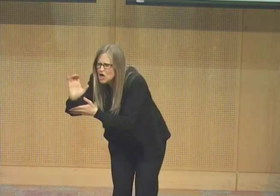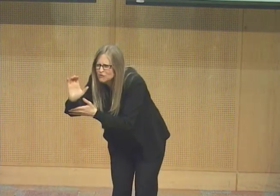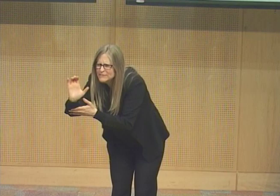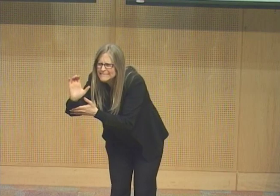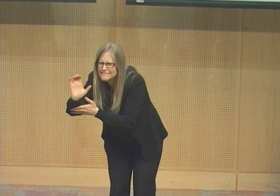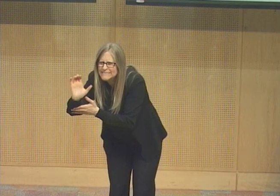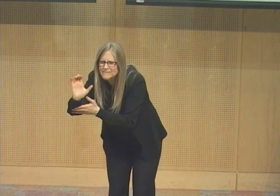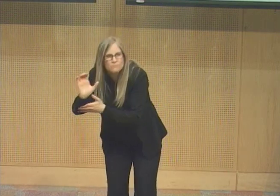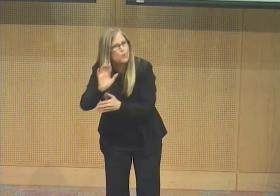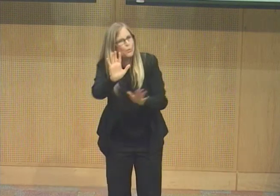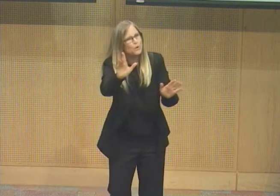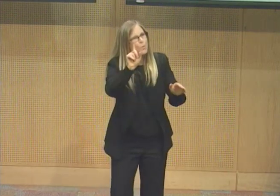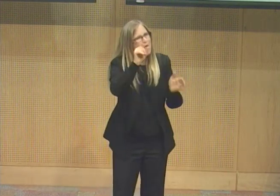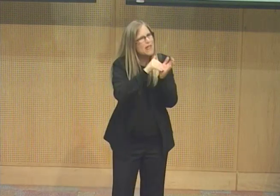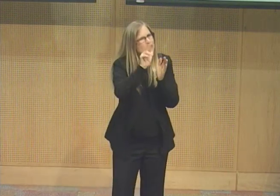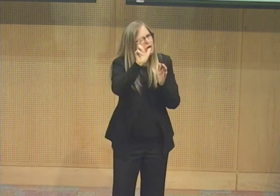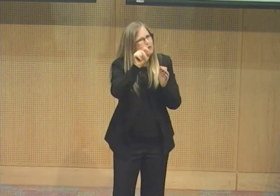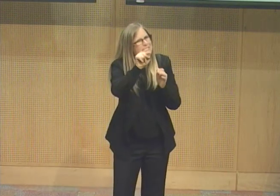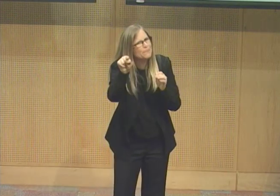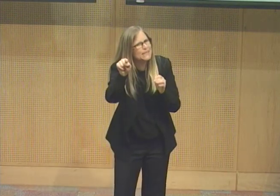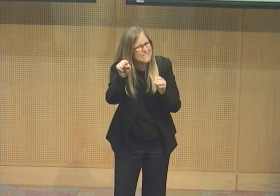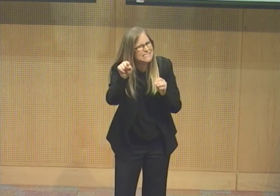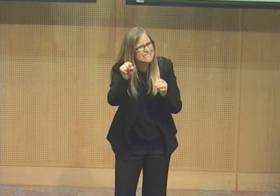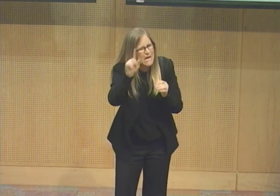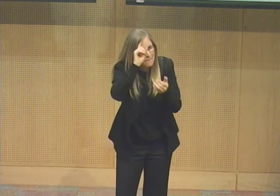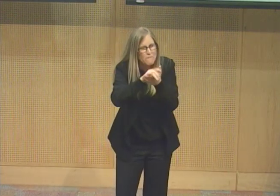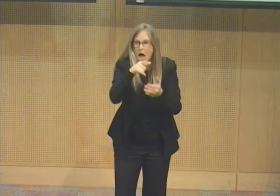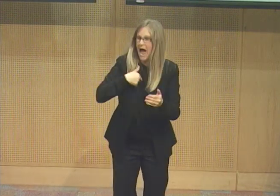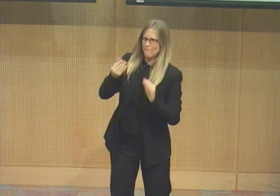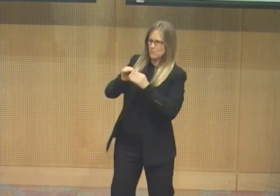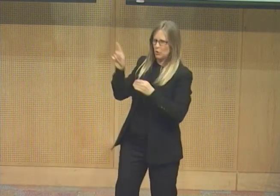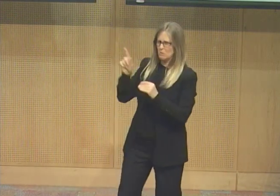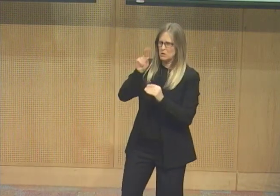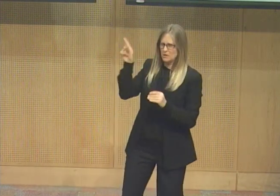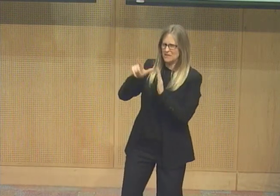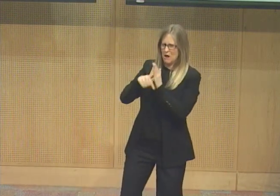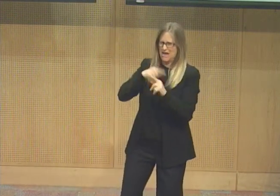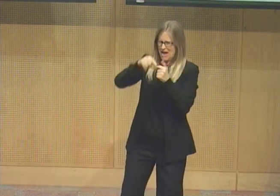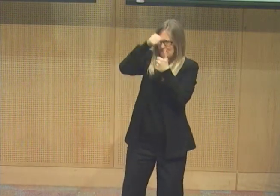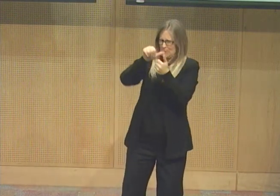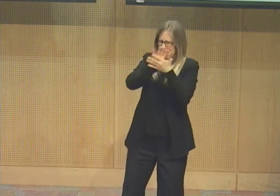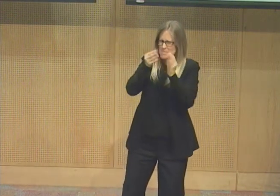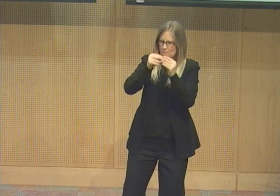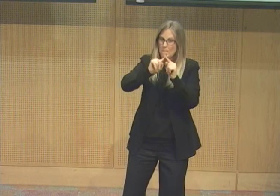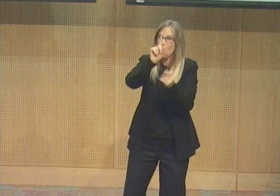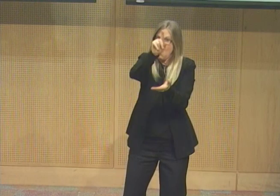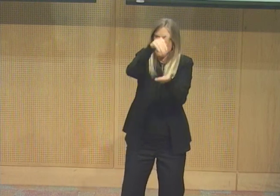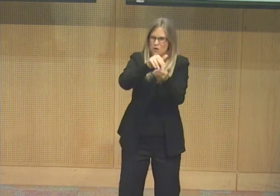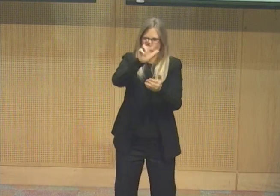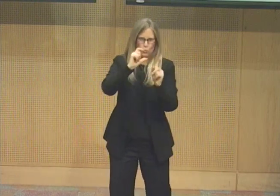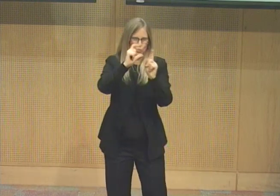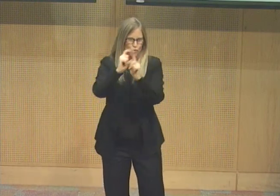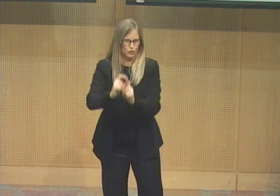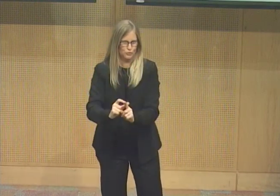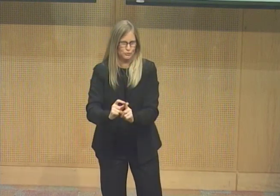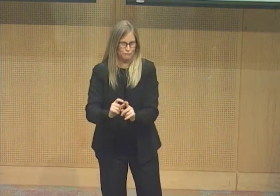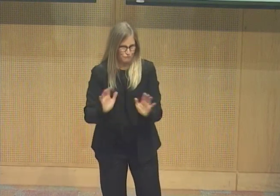I believe I ended up with about 13,000. I don't remember the number exactly.